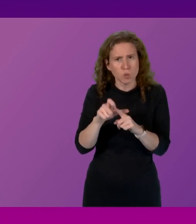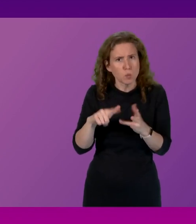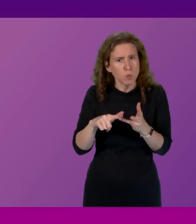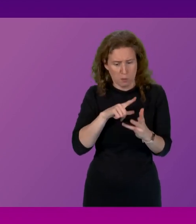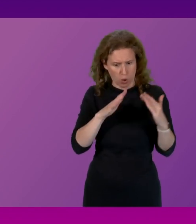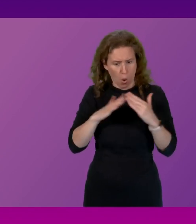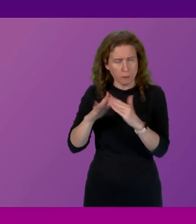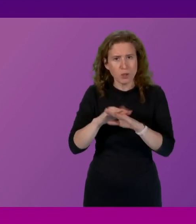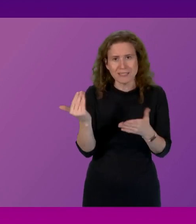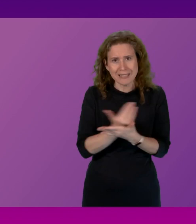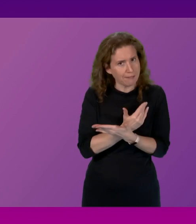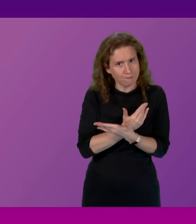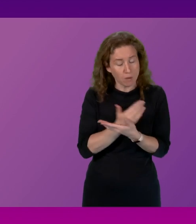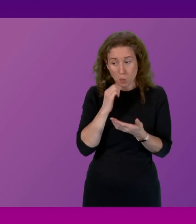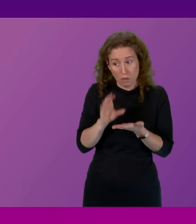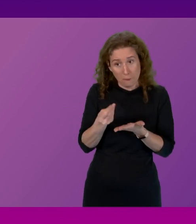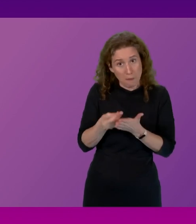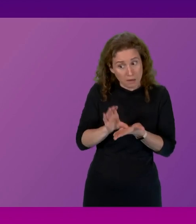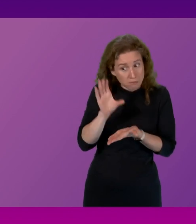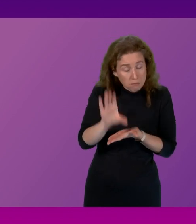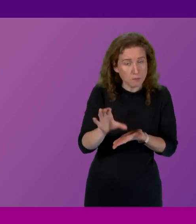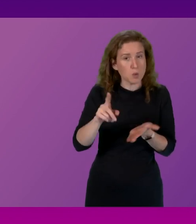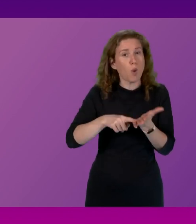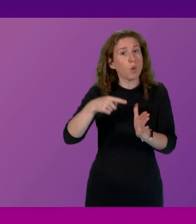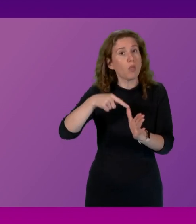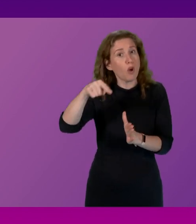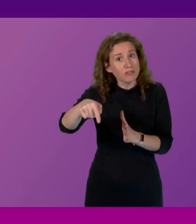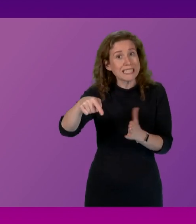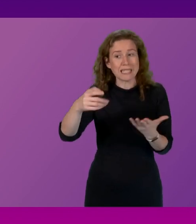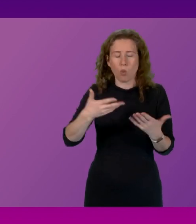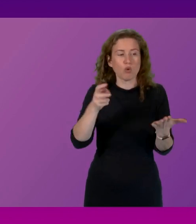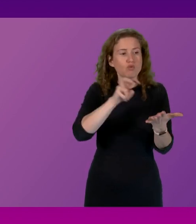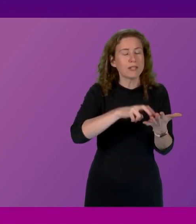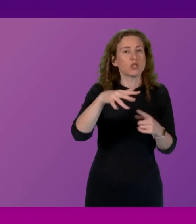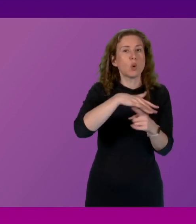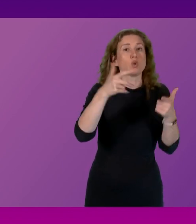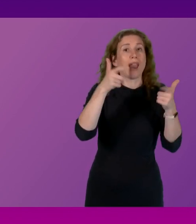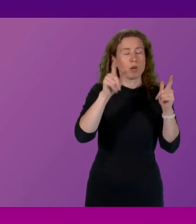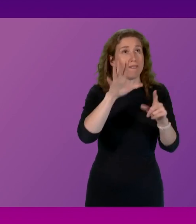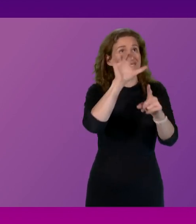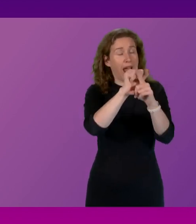Will financial assistance be made available to local authorities and registered social landlords that discover RAAC?